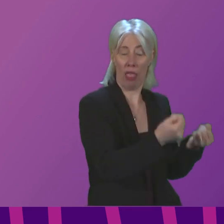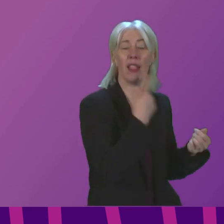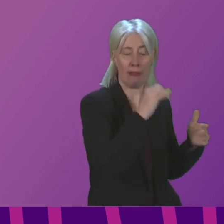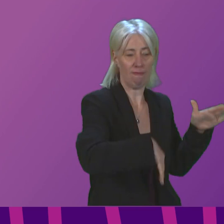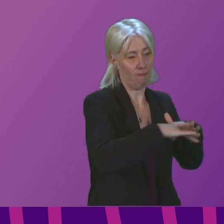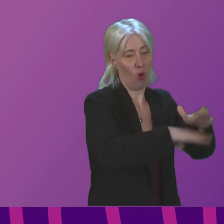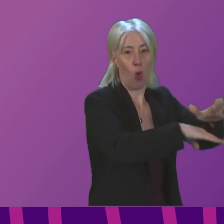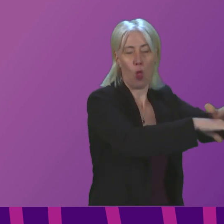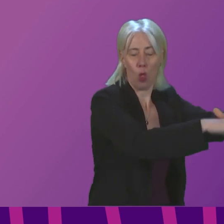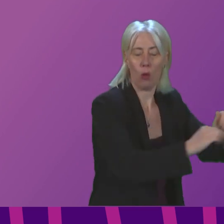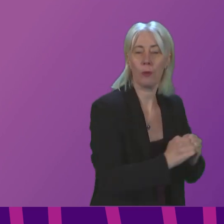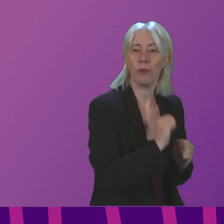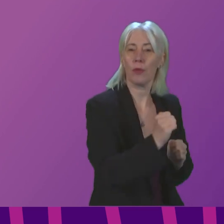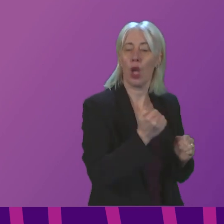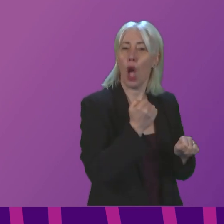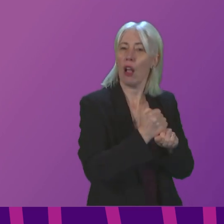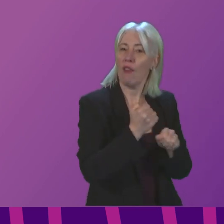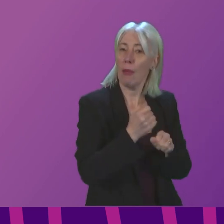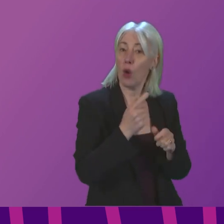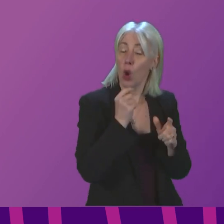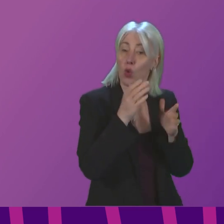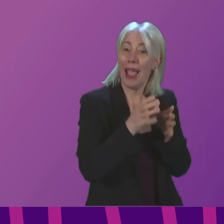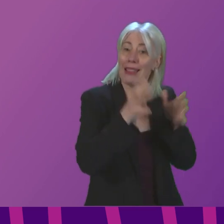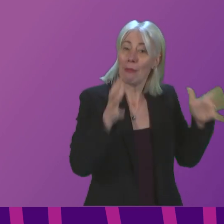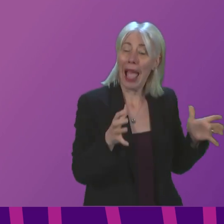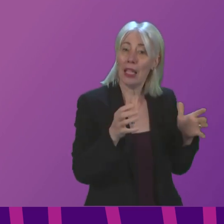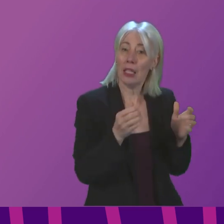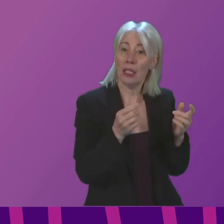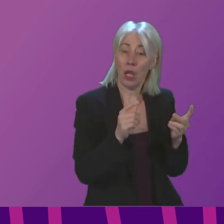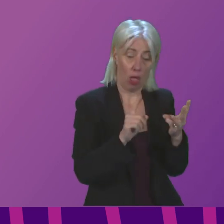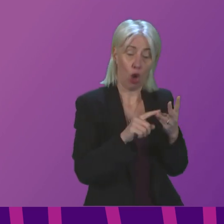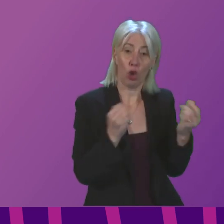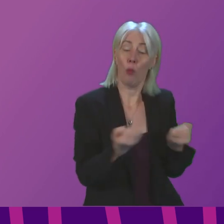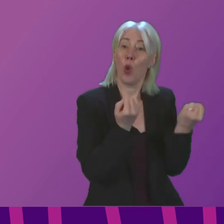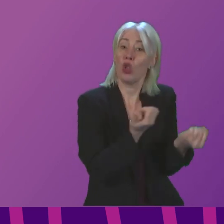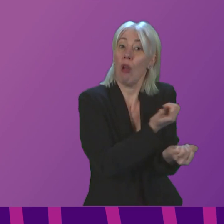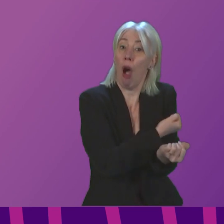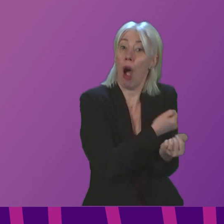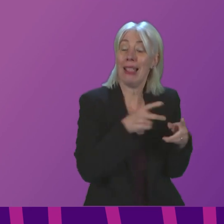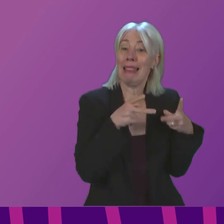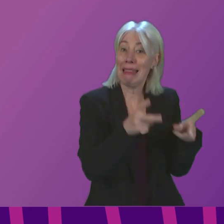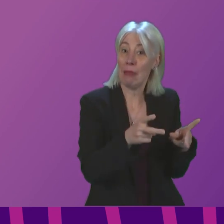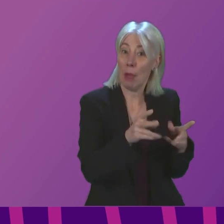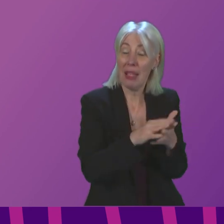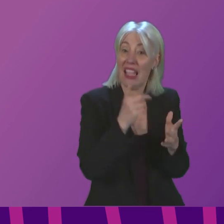have any plans to expand the booster vaccination scheme to ensure that those who should get a booster jab have access to one?